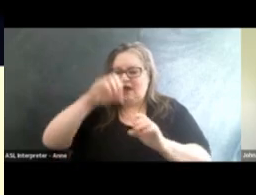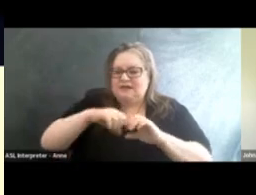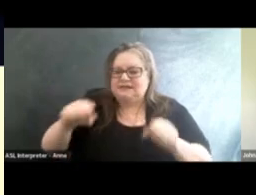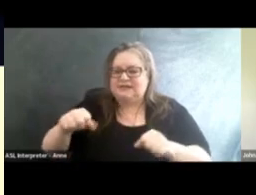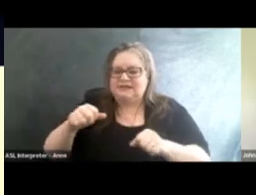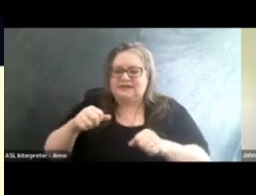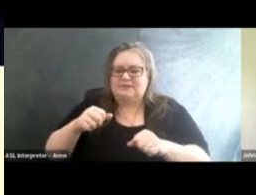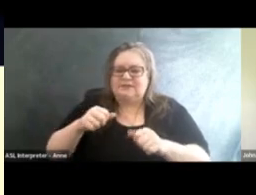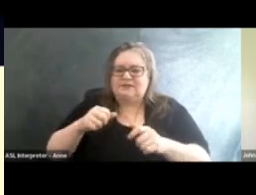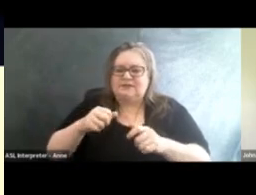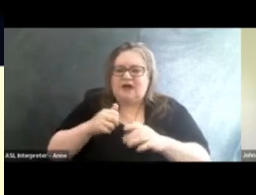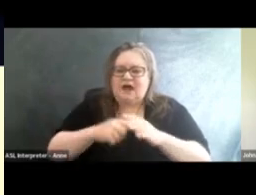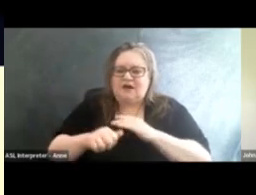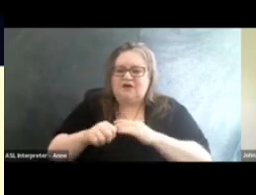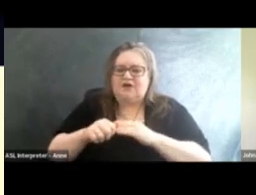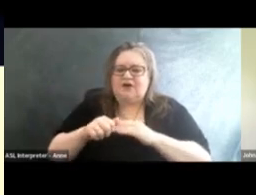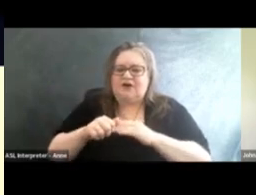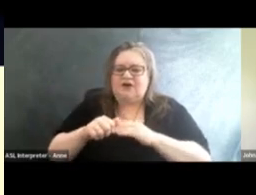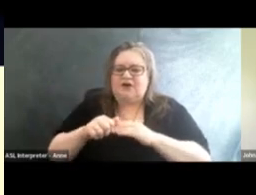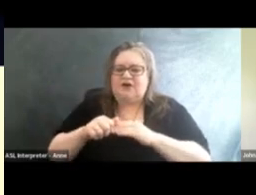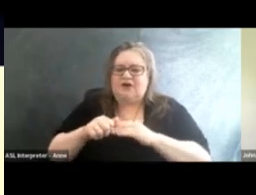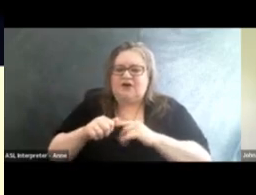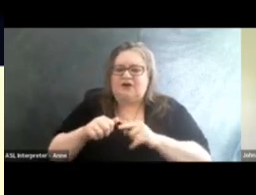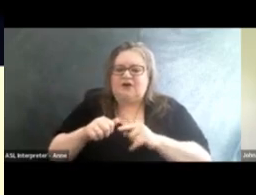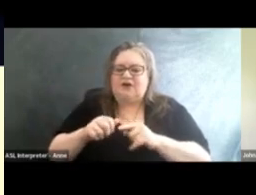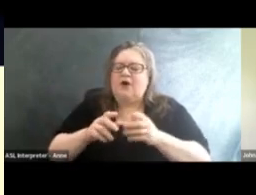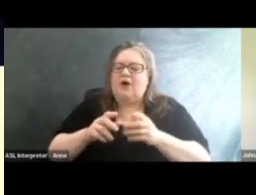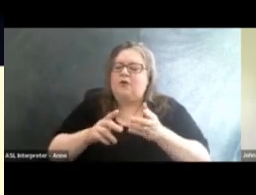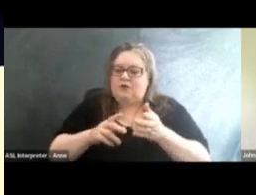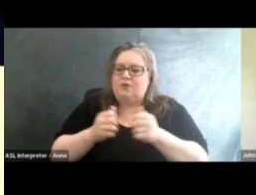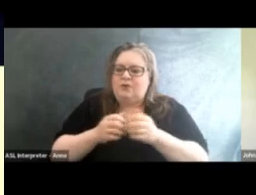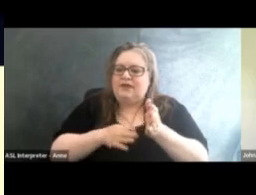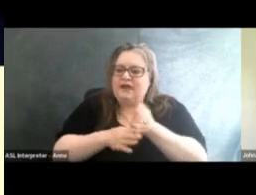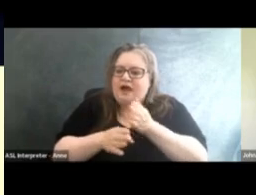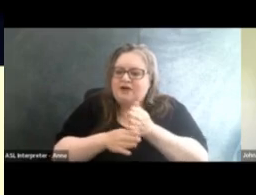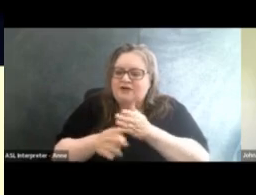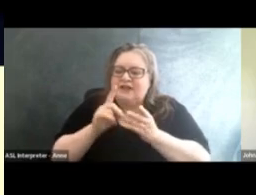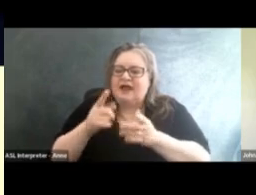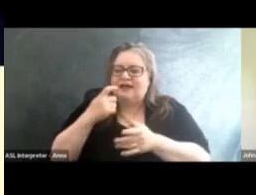us, under lying addiction, and it is particularly these